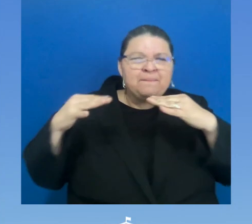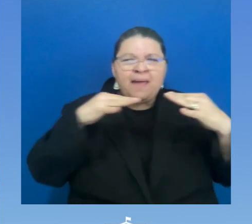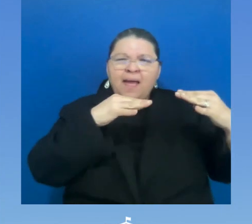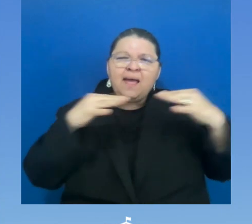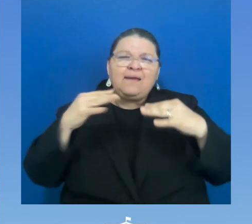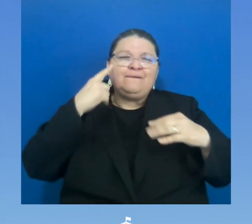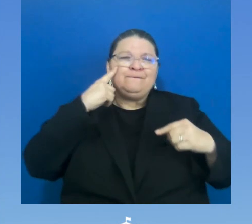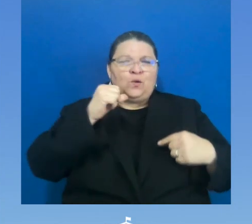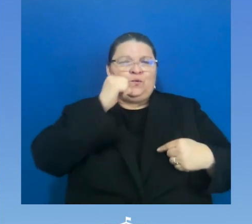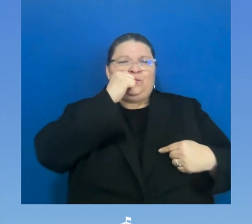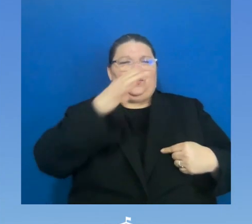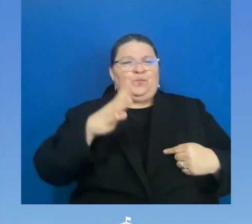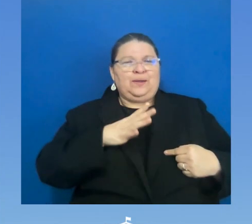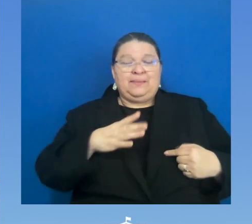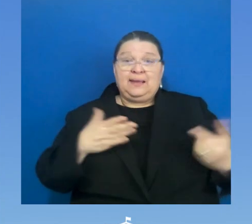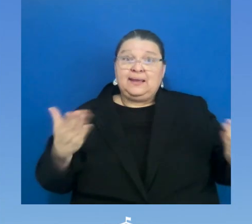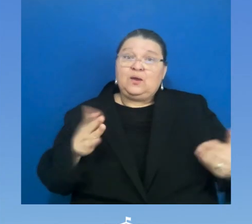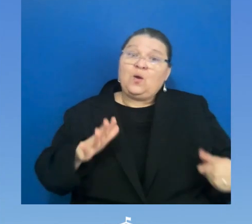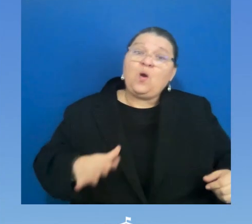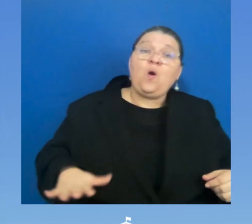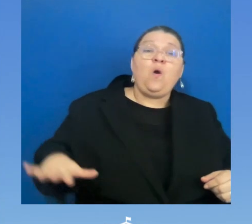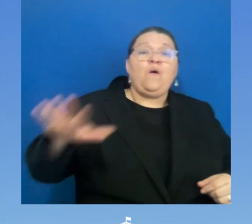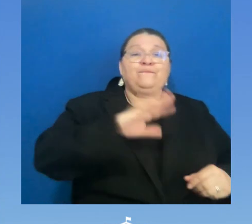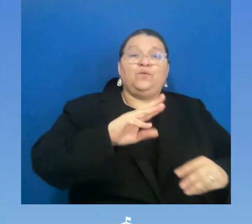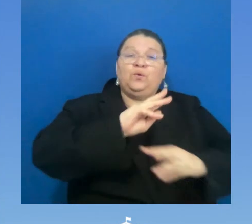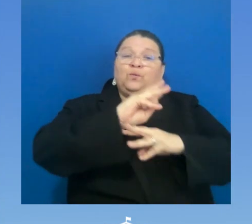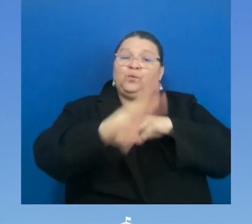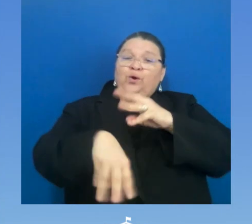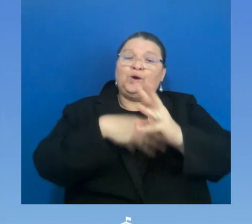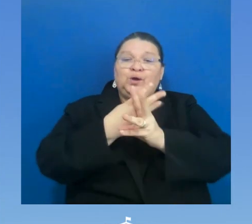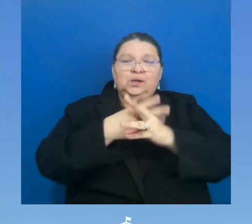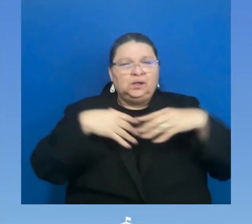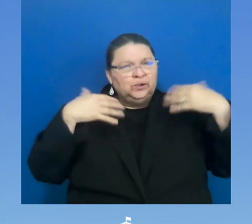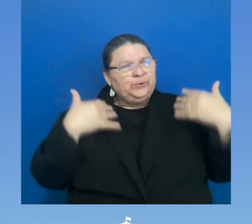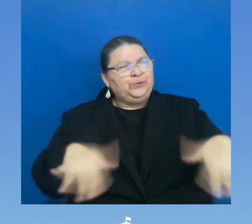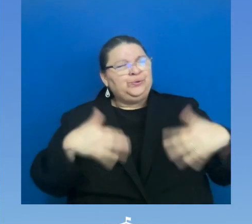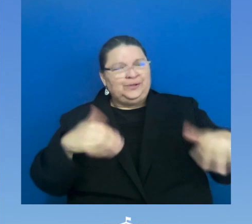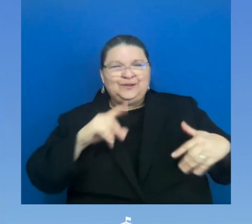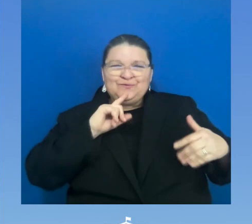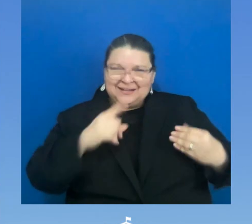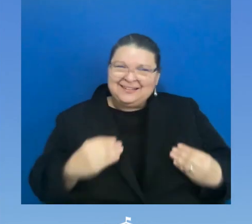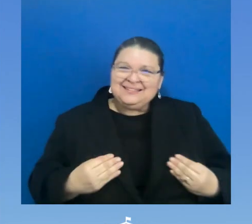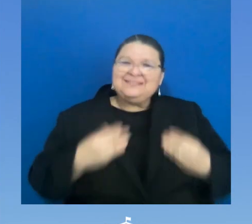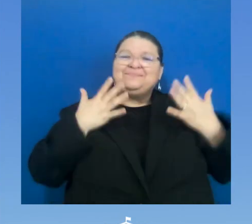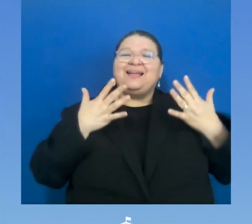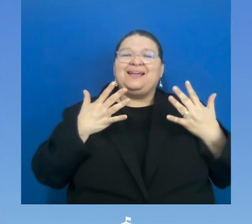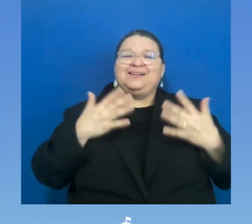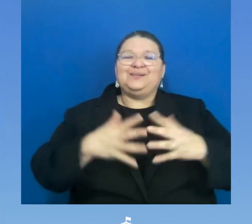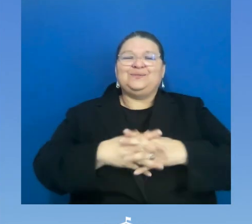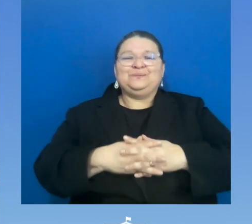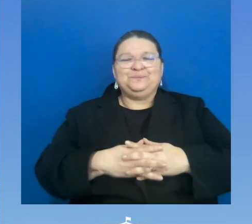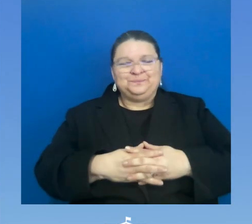who you're standing up for. Truly are an inspiration. I also just want to, you know, my parents are immigrants from Ireland.